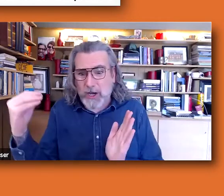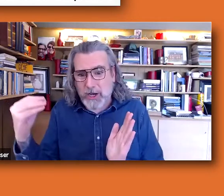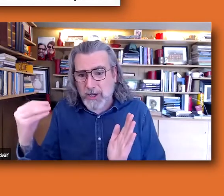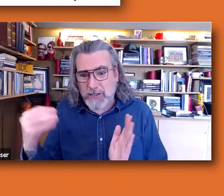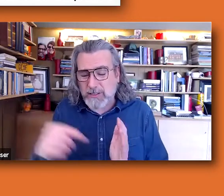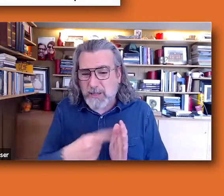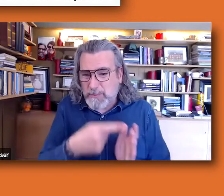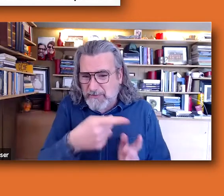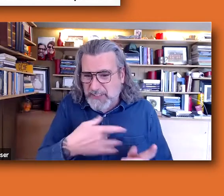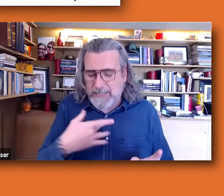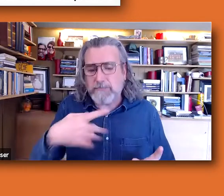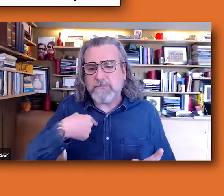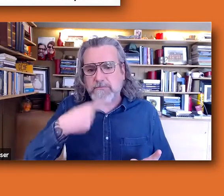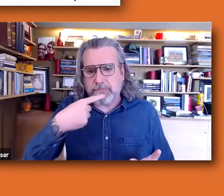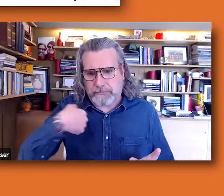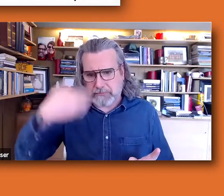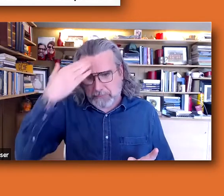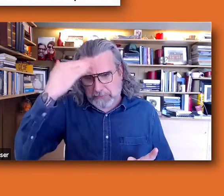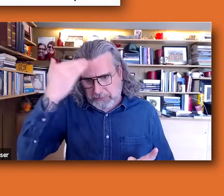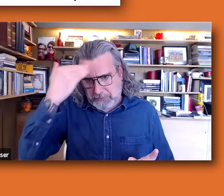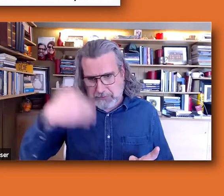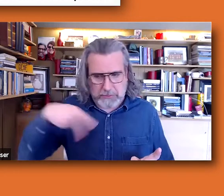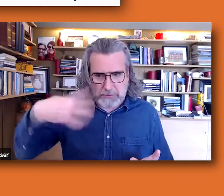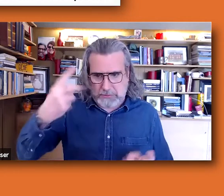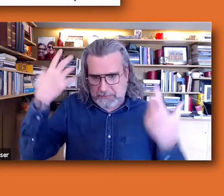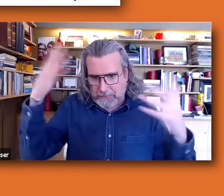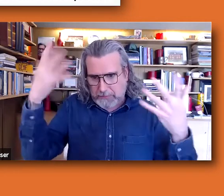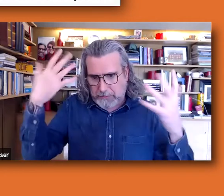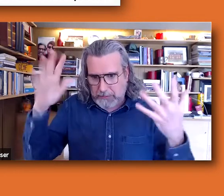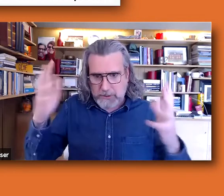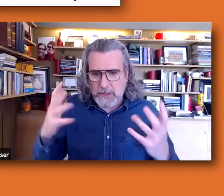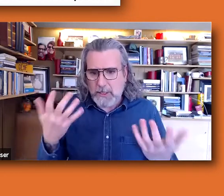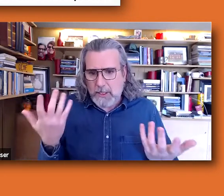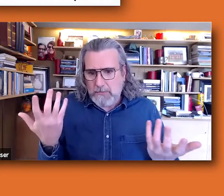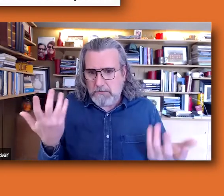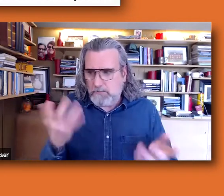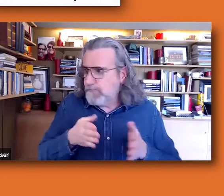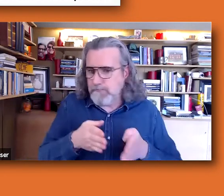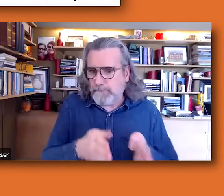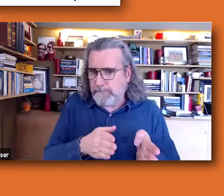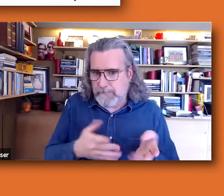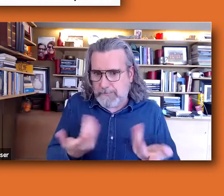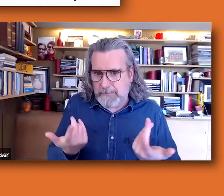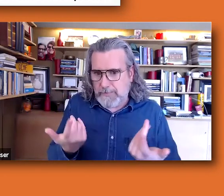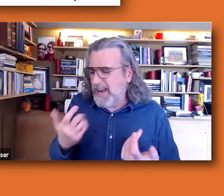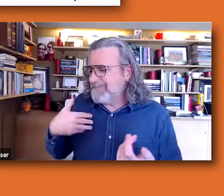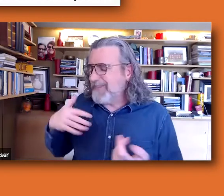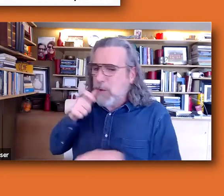Each person may have an idea, and it's really a sharing opportunity.